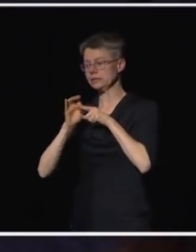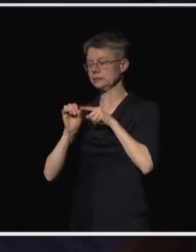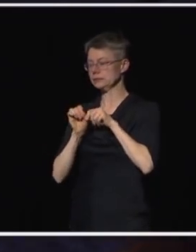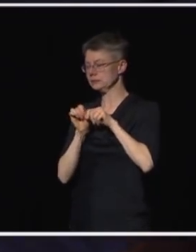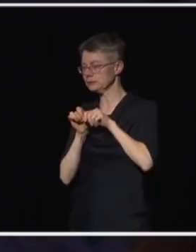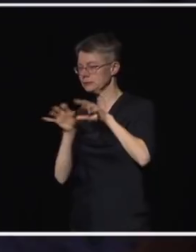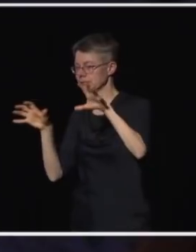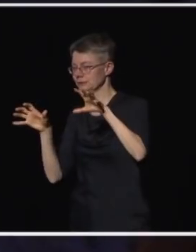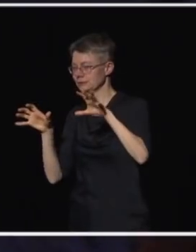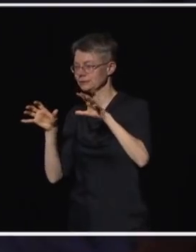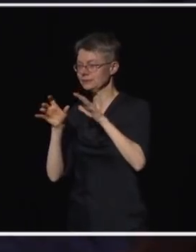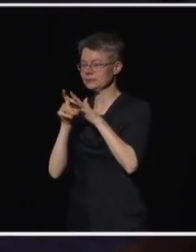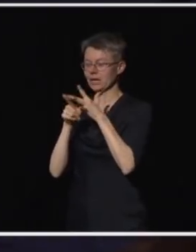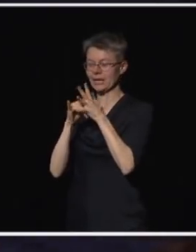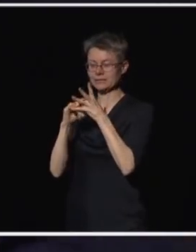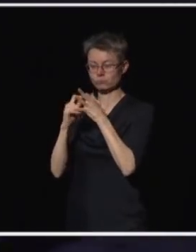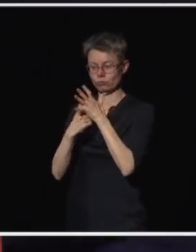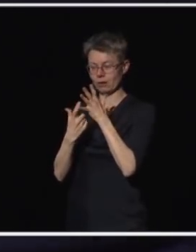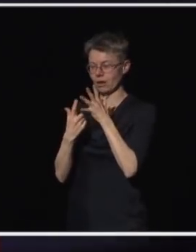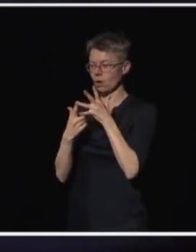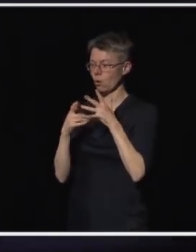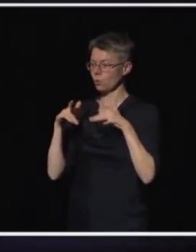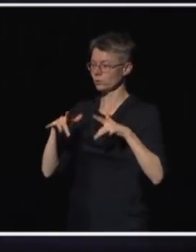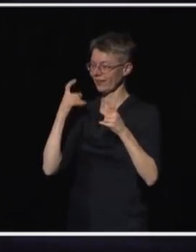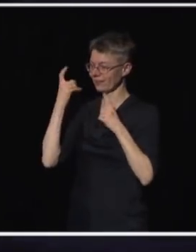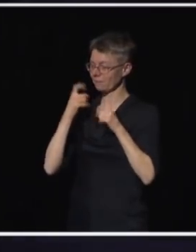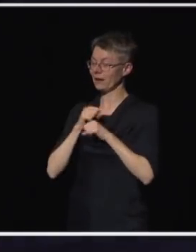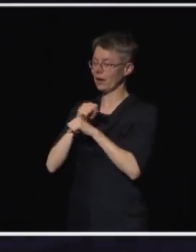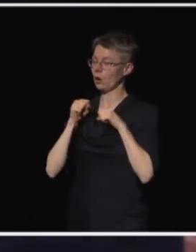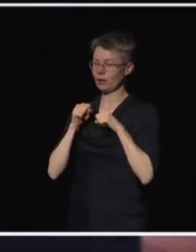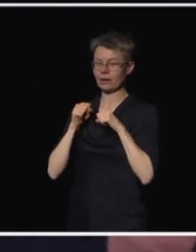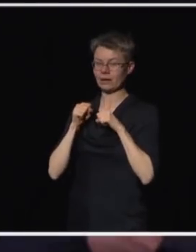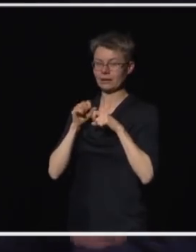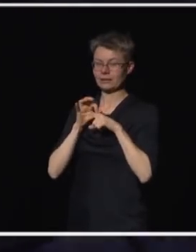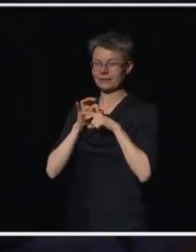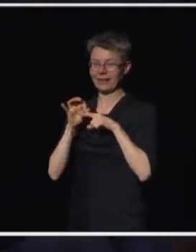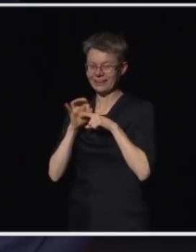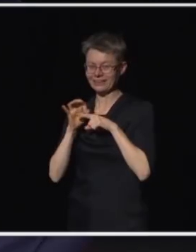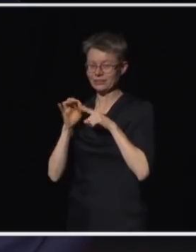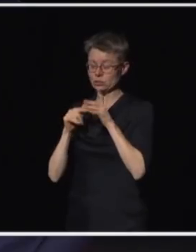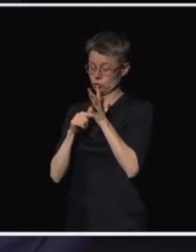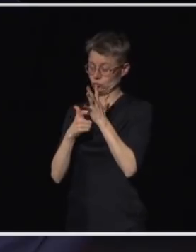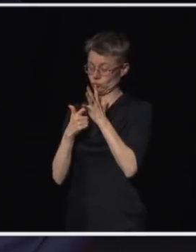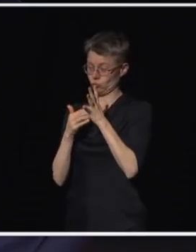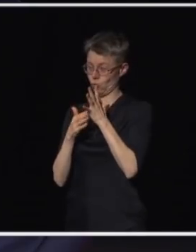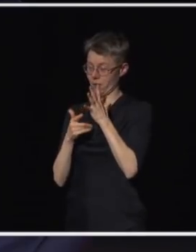with our own cultural Diaspora trauma to get to that? Sorry. Right. Yeah, probably so.